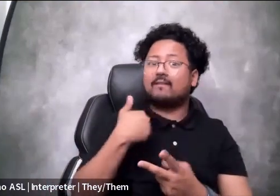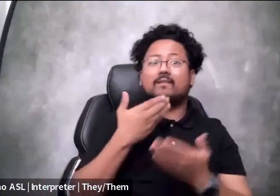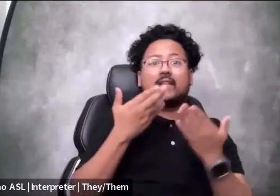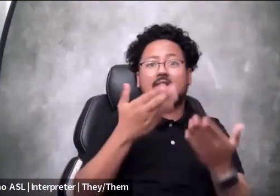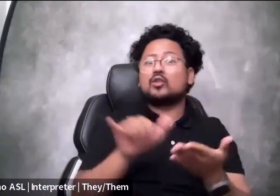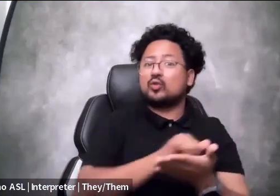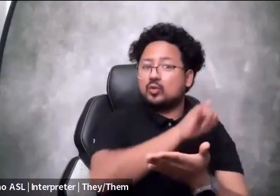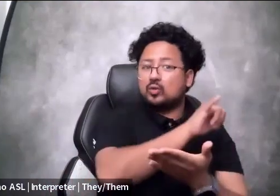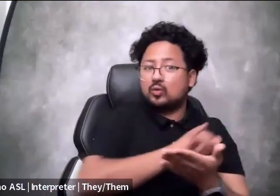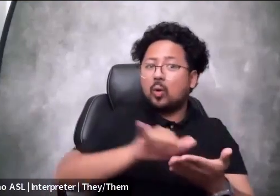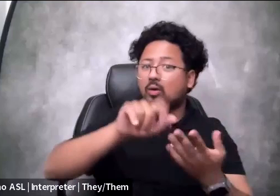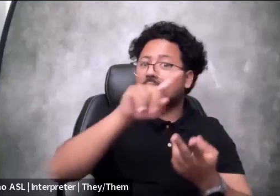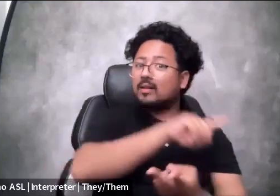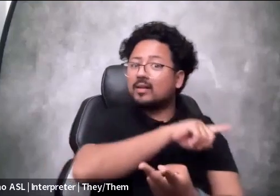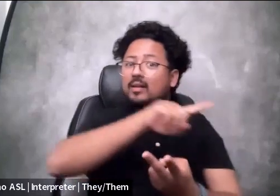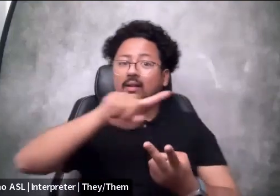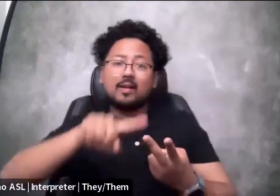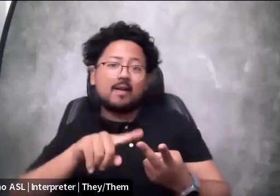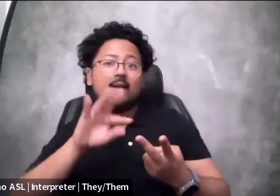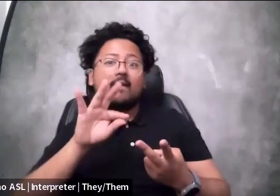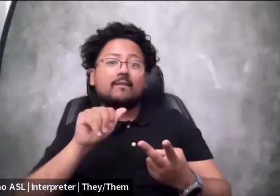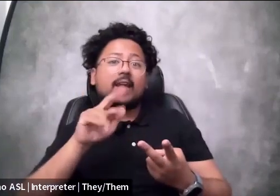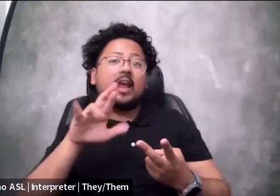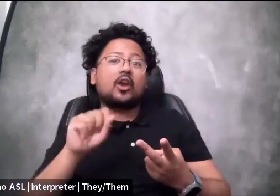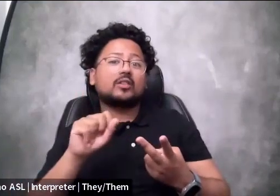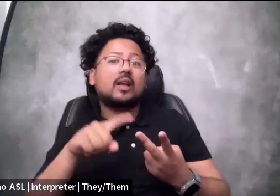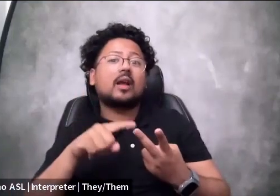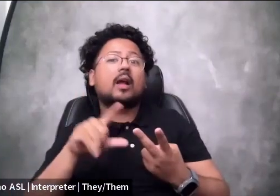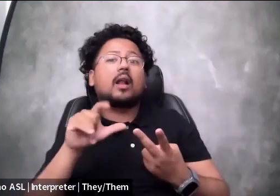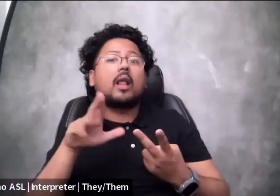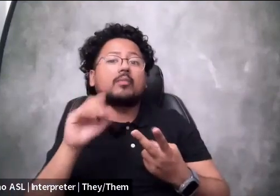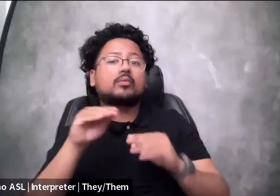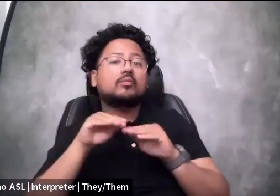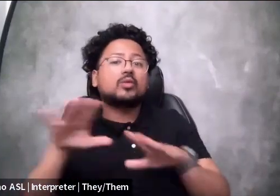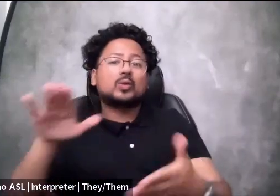and then there's scholastic fairs and clubs which goes to the schools. And I will tell you,